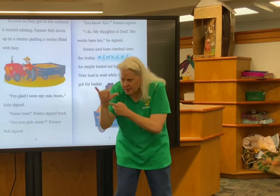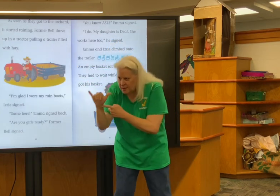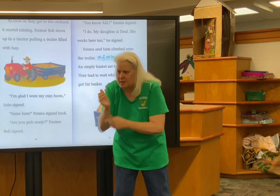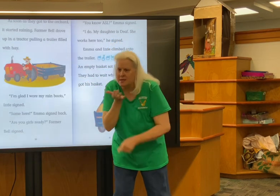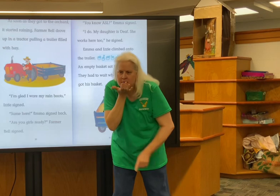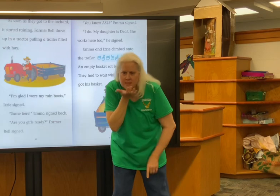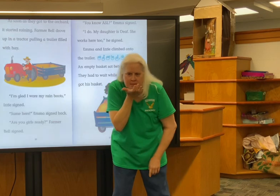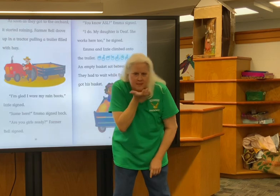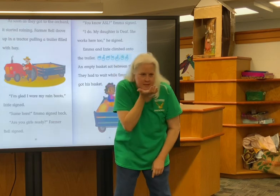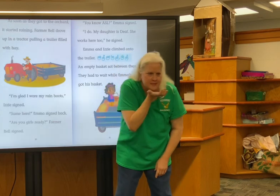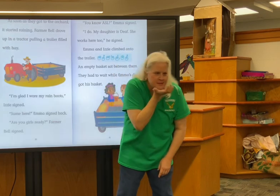filled with hay.